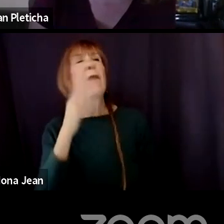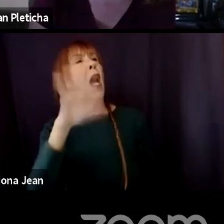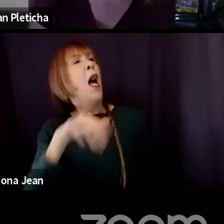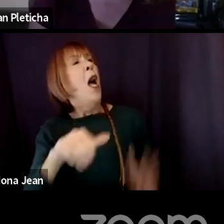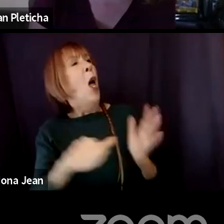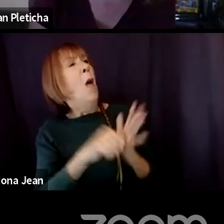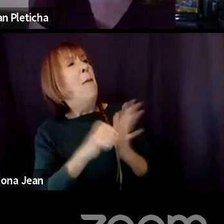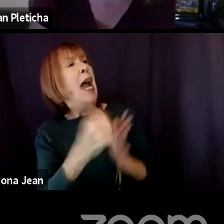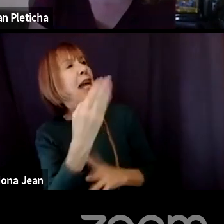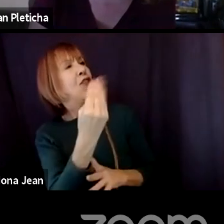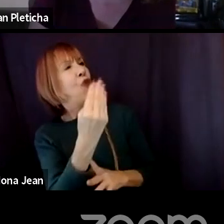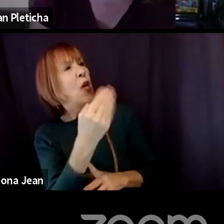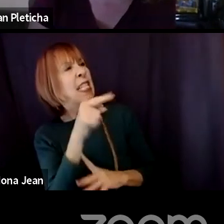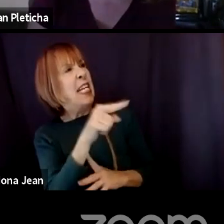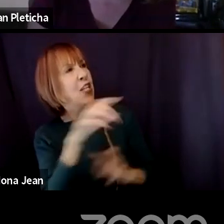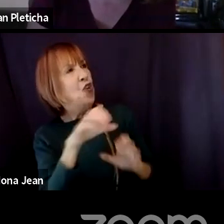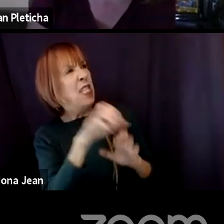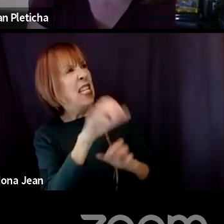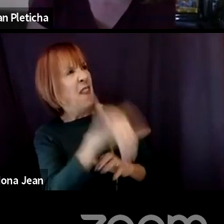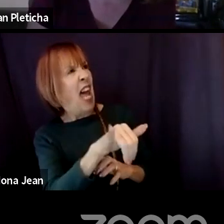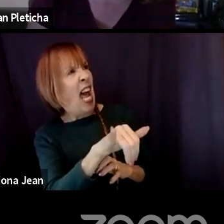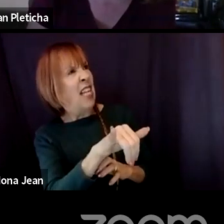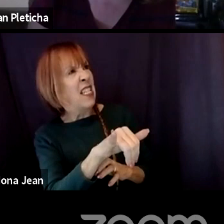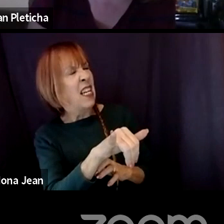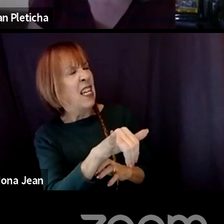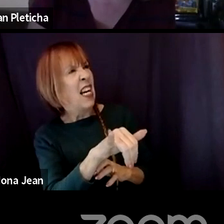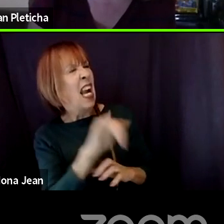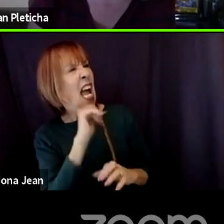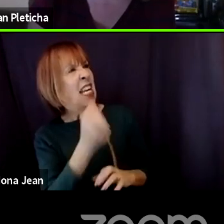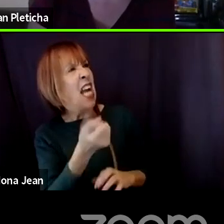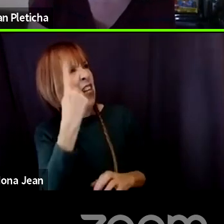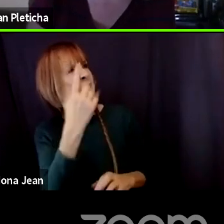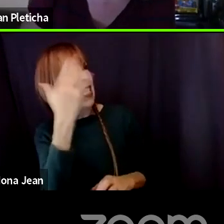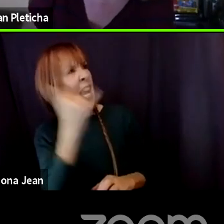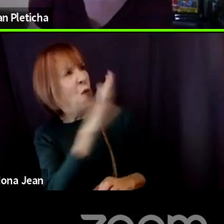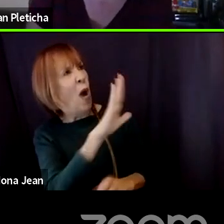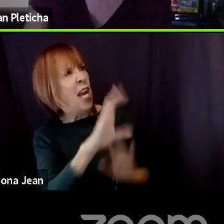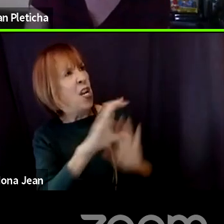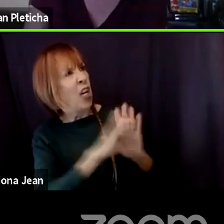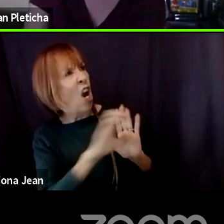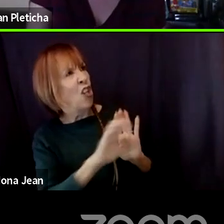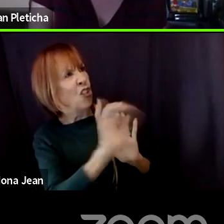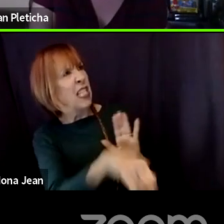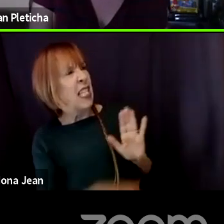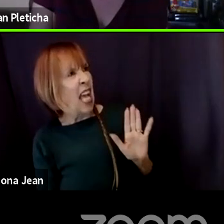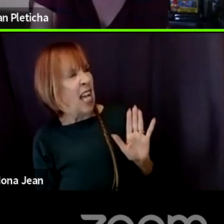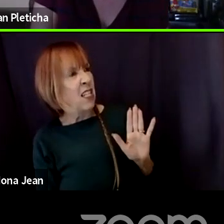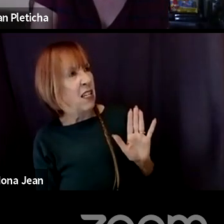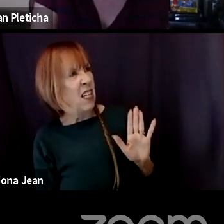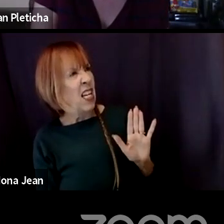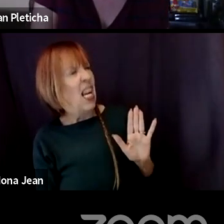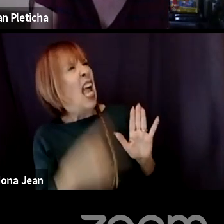I didn't quite get why she went to the left instead of the right, I don't have the answer for you yet. But I think you should read kinda like,